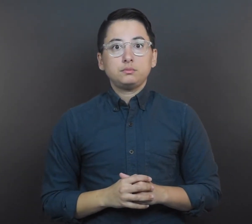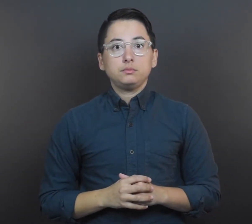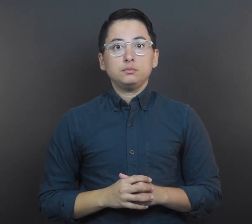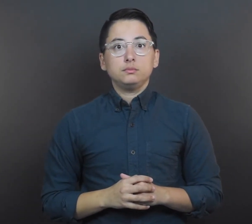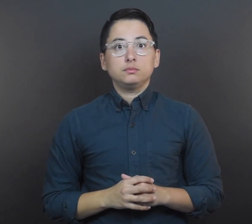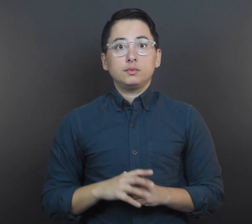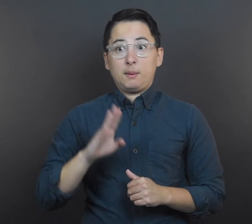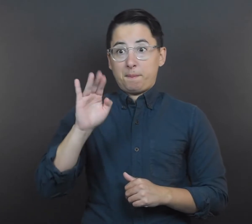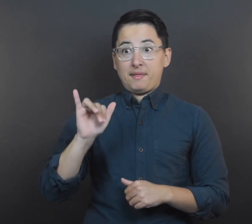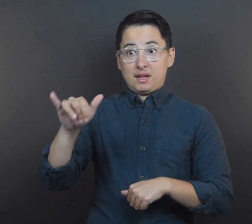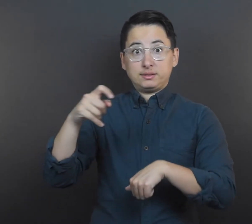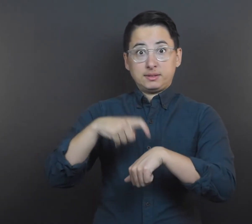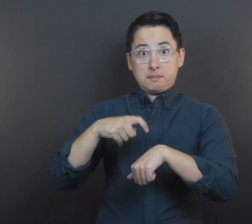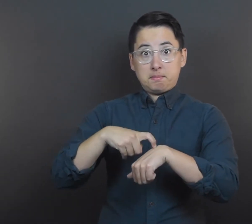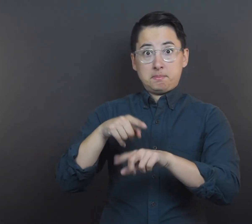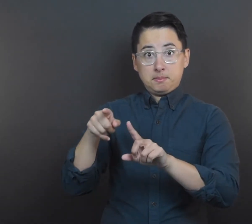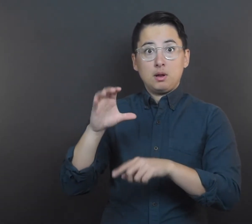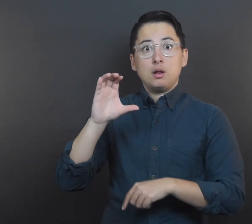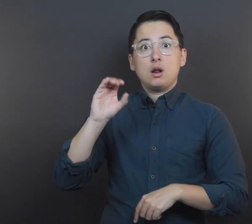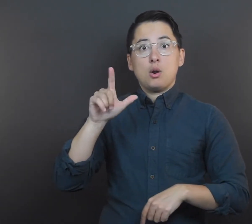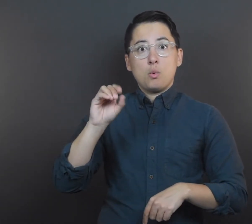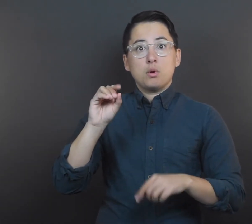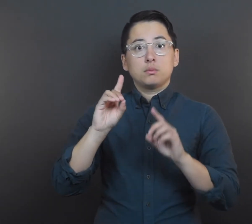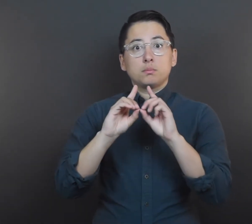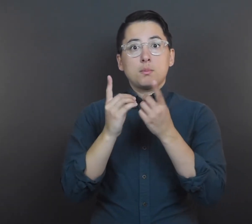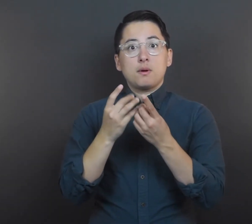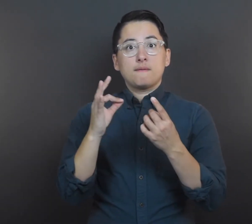Washington, and Massachusetts.